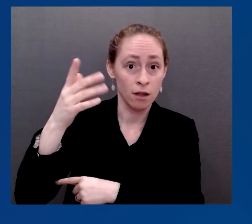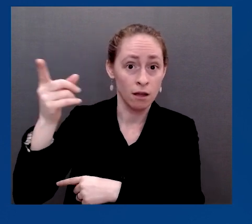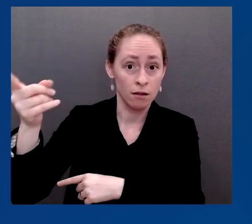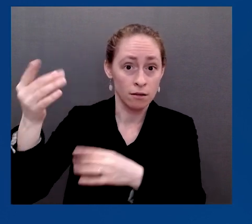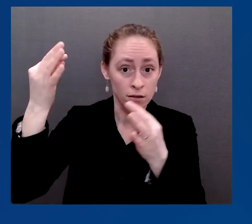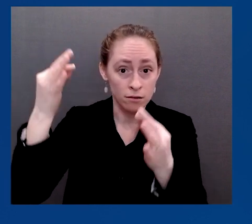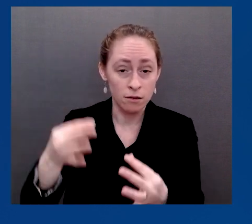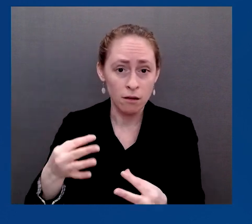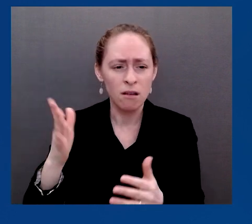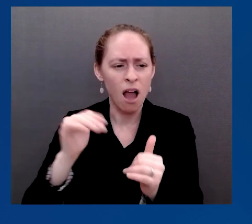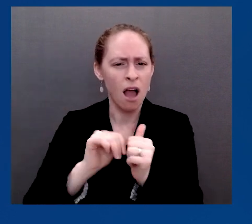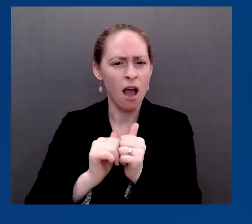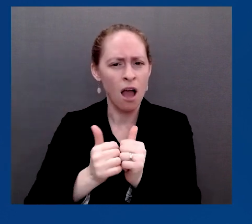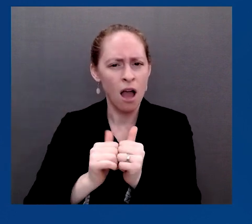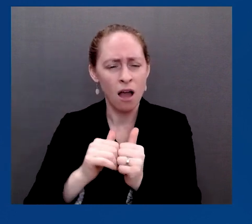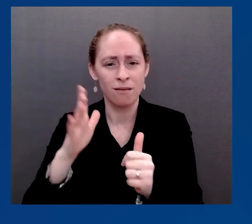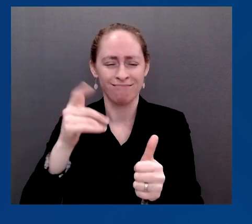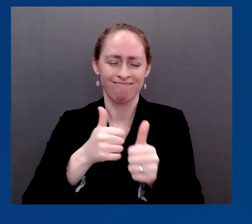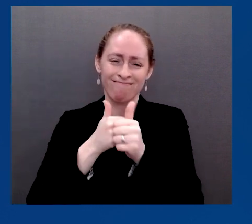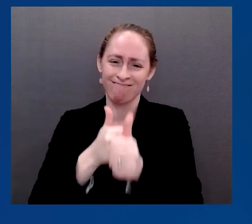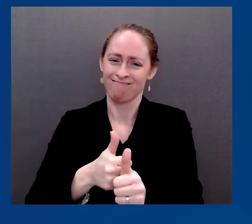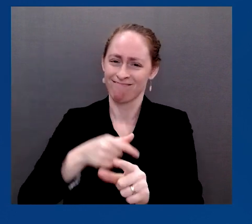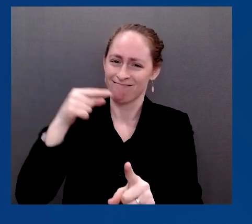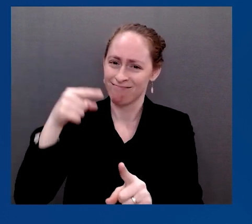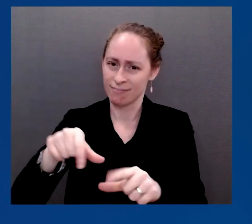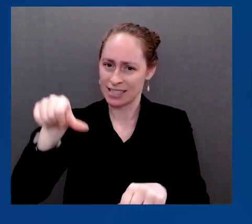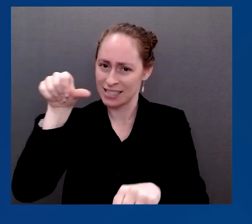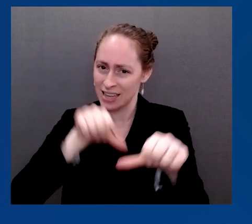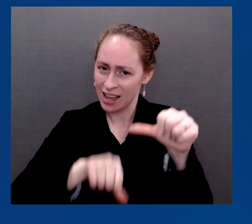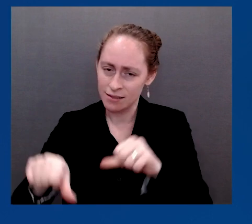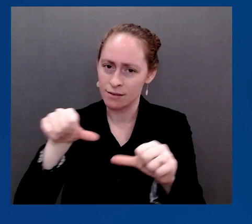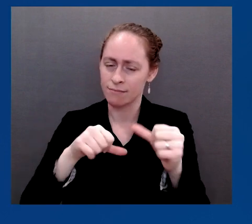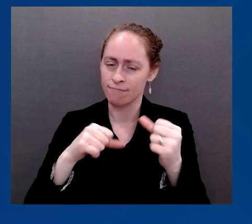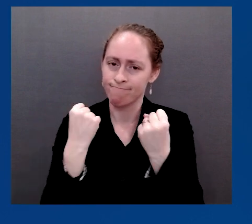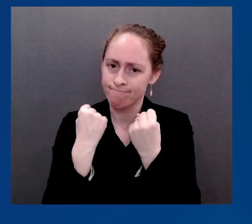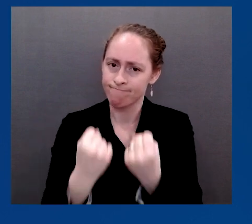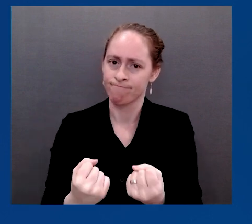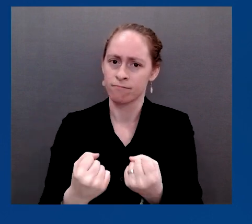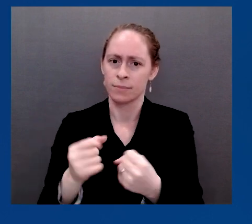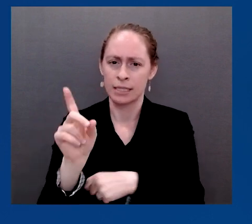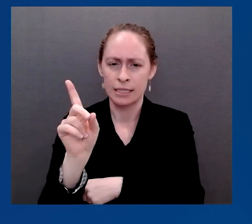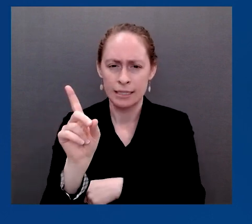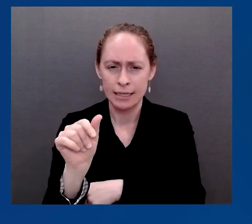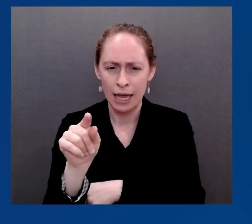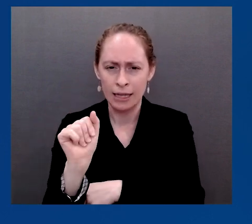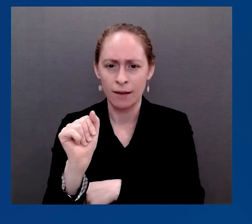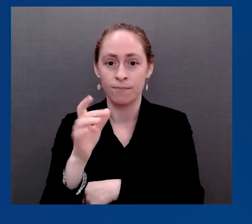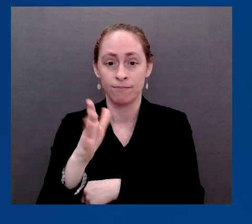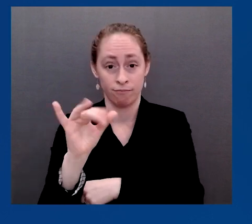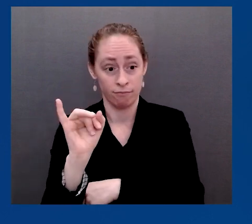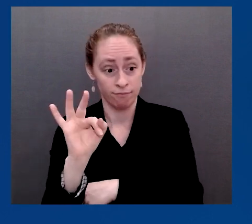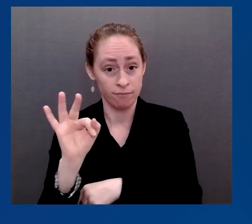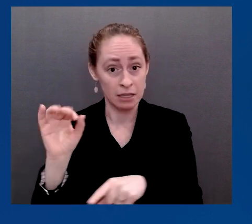of both safety and efficacy. And we can assure you that the decision will be based on that.